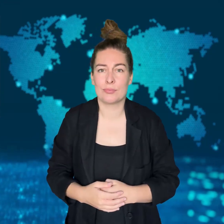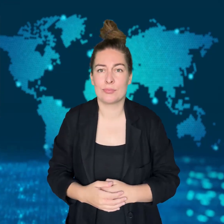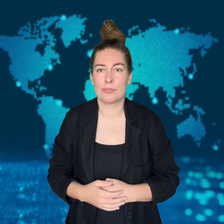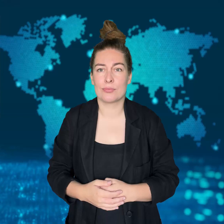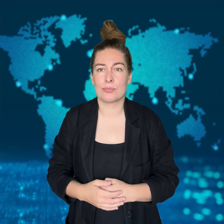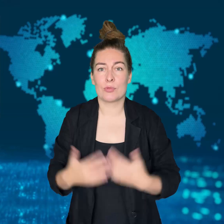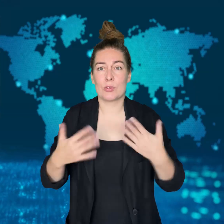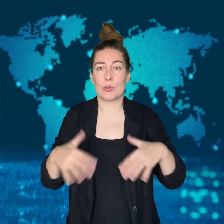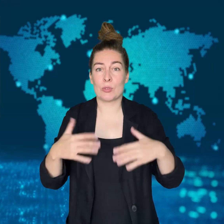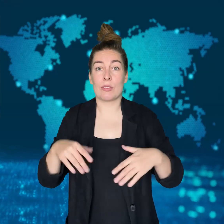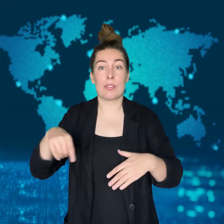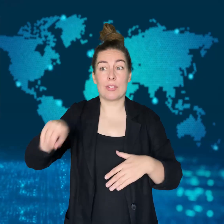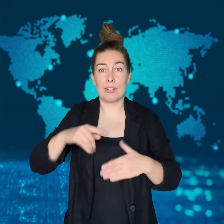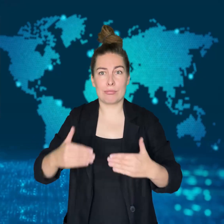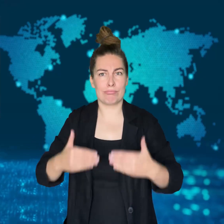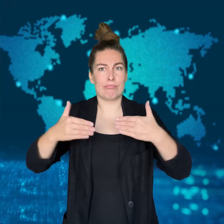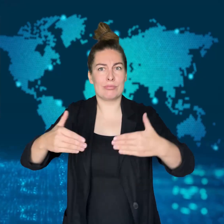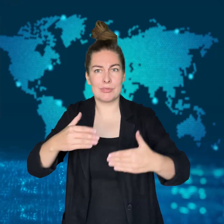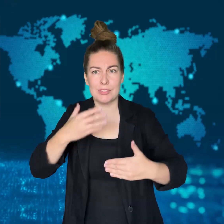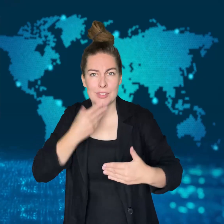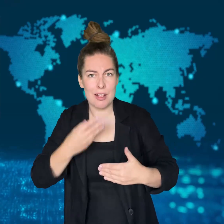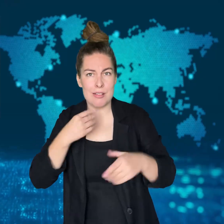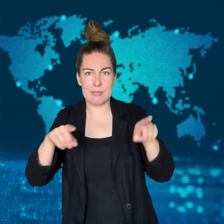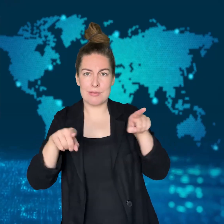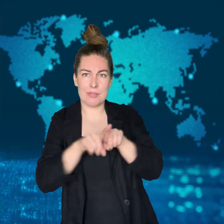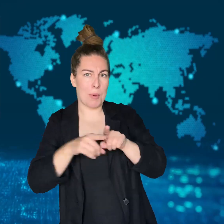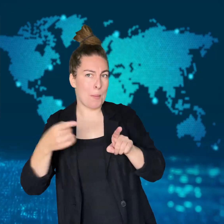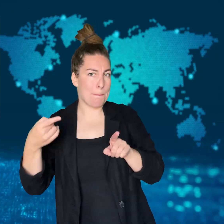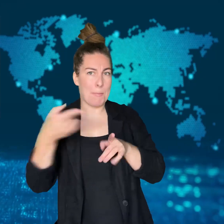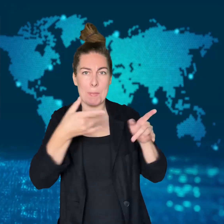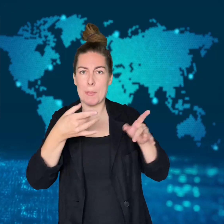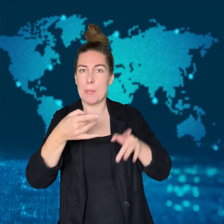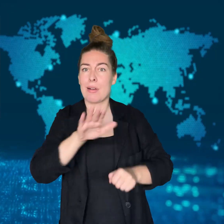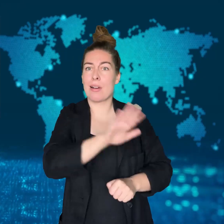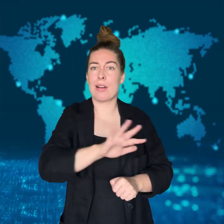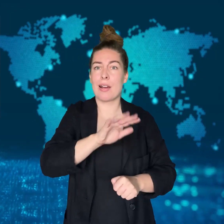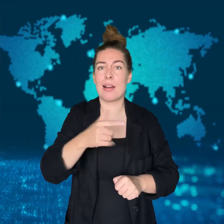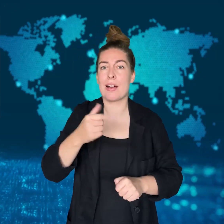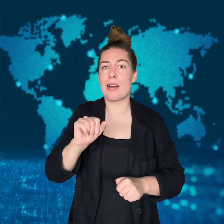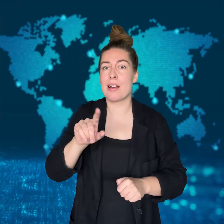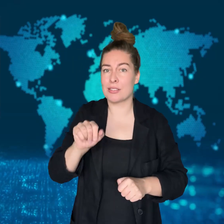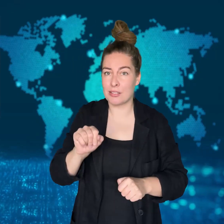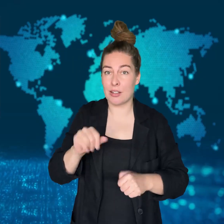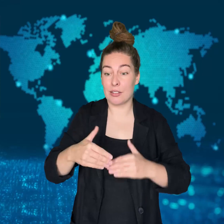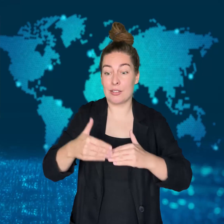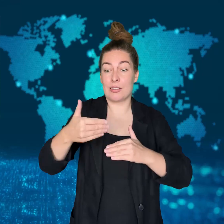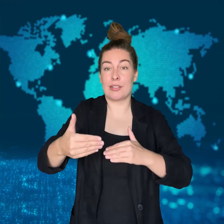The country formally declared war on Hamas.